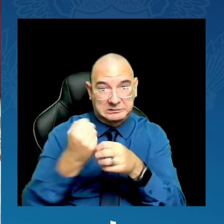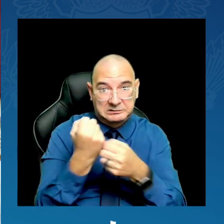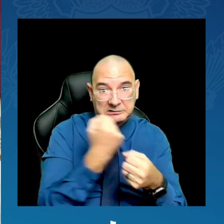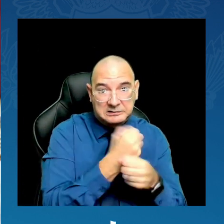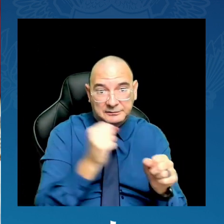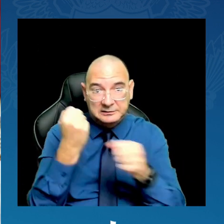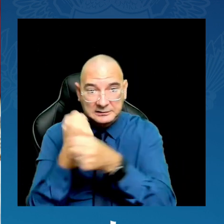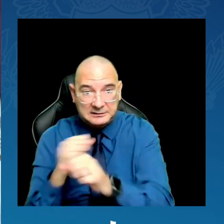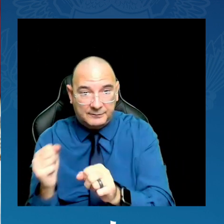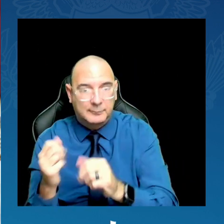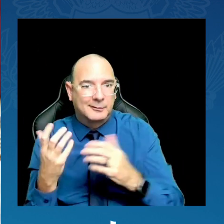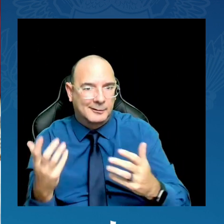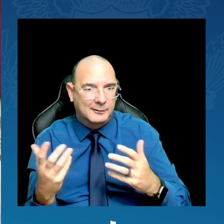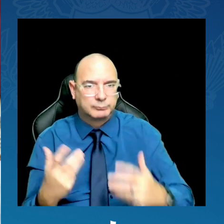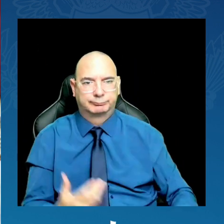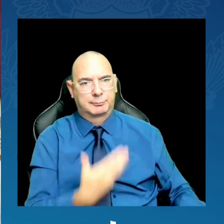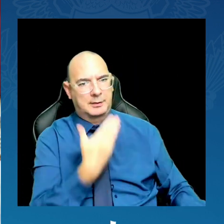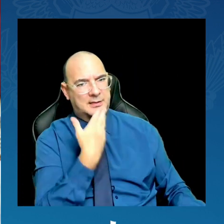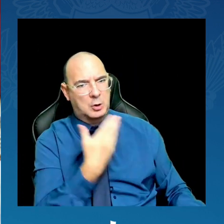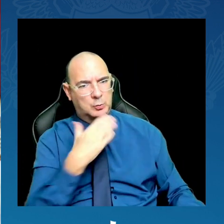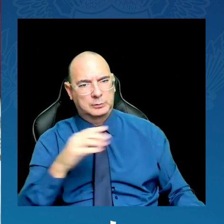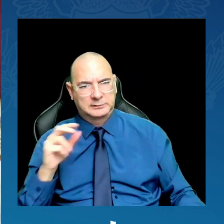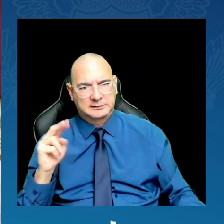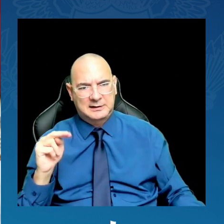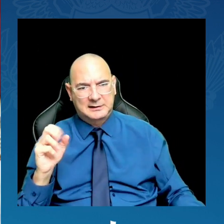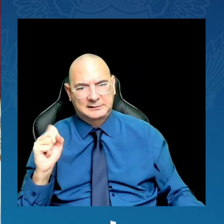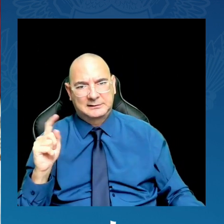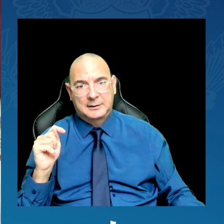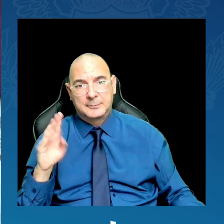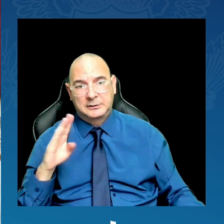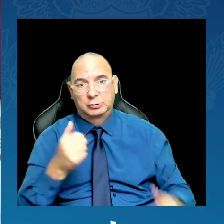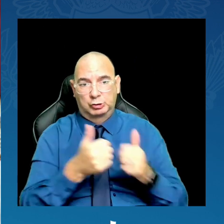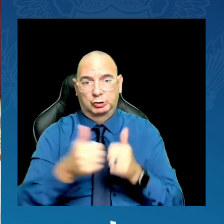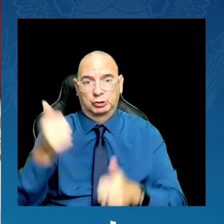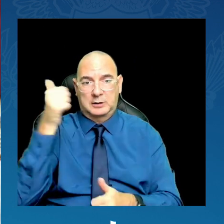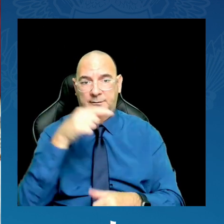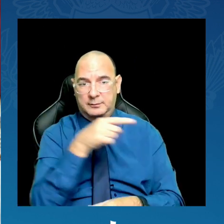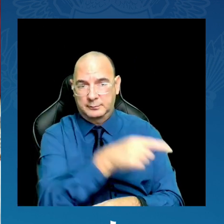Jennifer Hamm, and the acting FAA administrator, Billy Dolan, and Kevin Coleman,